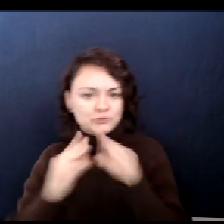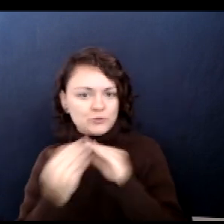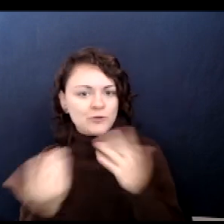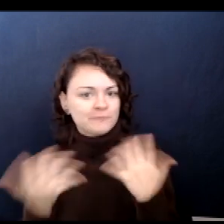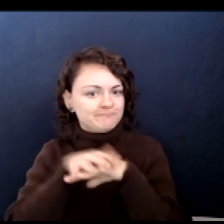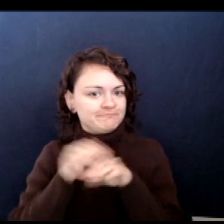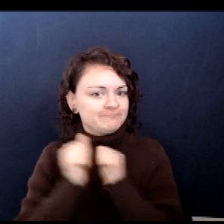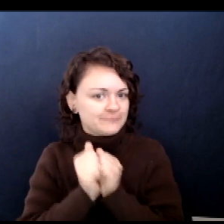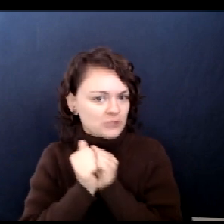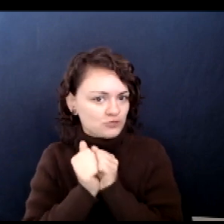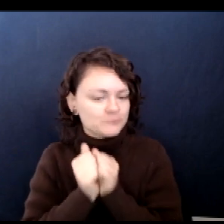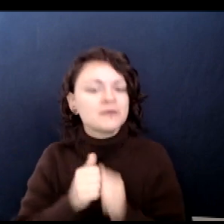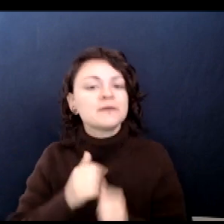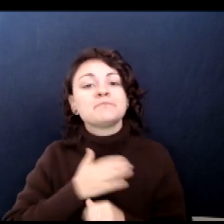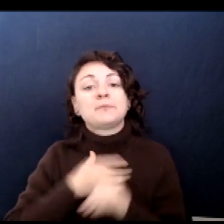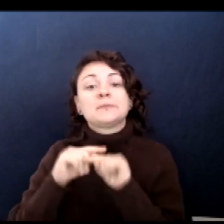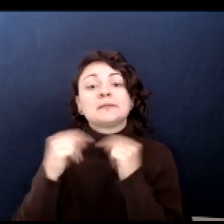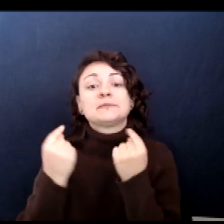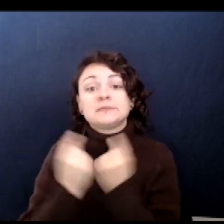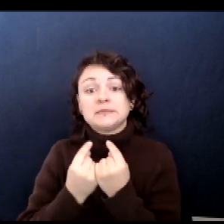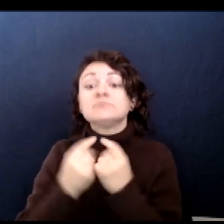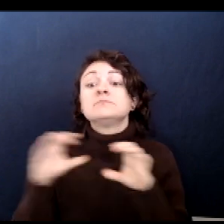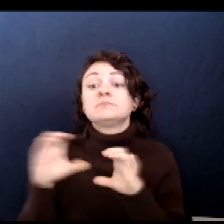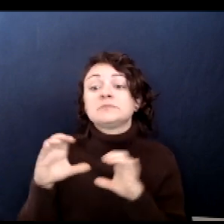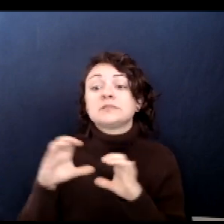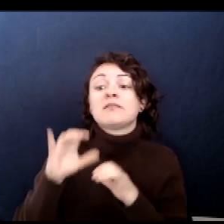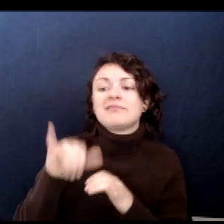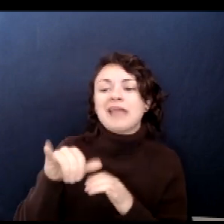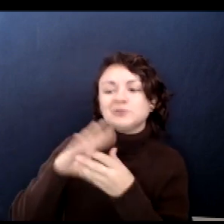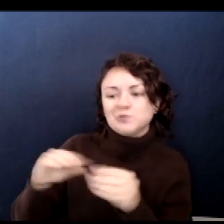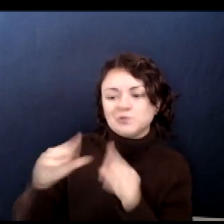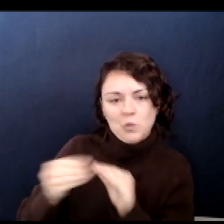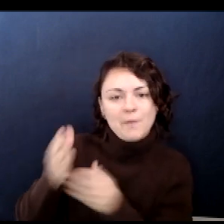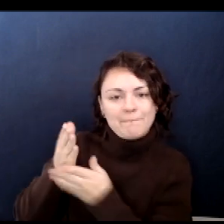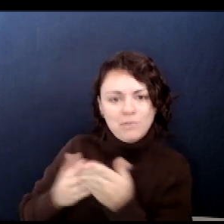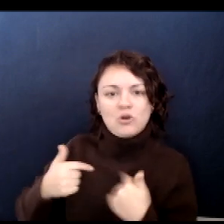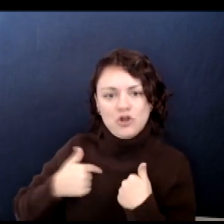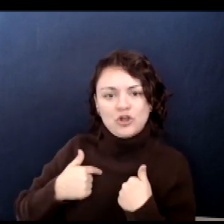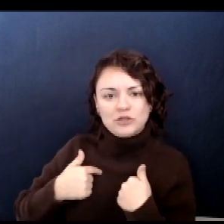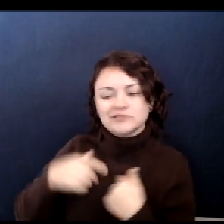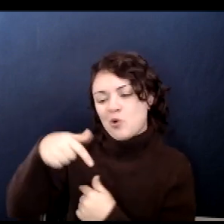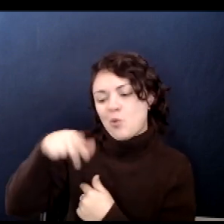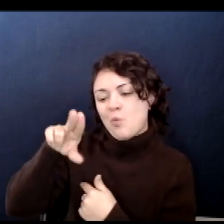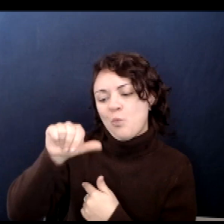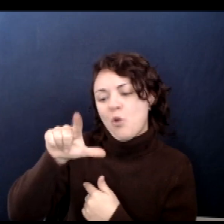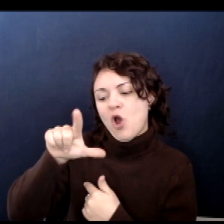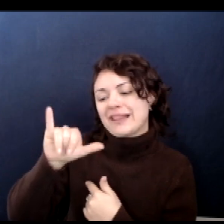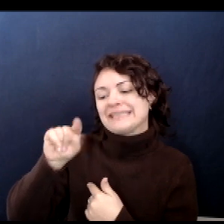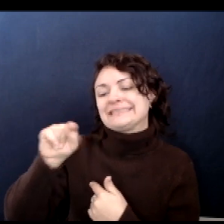And my team led the qualitative arm of the study. What I will do in I guess the time we have remaining,